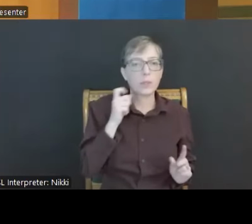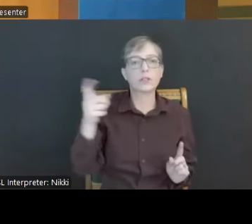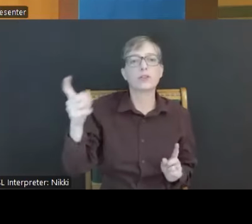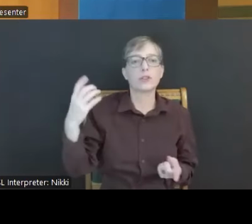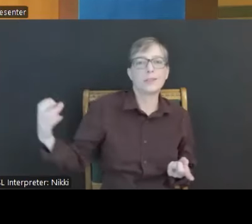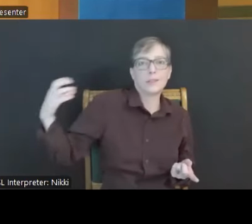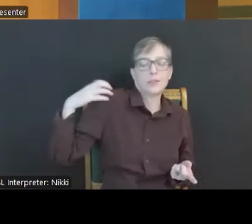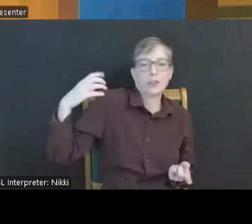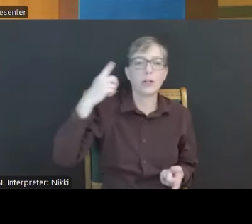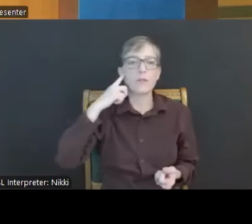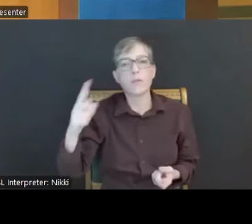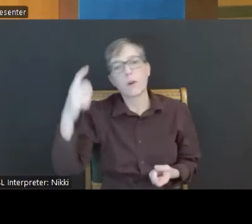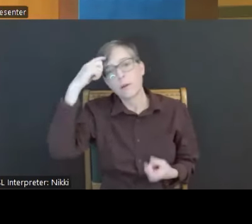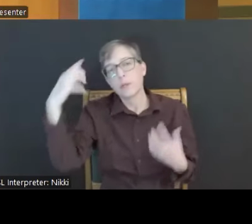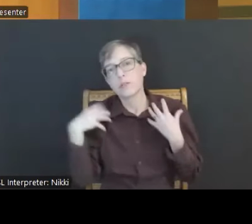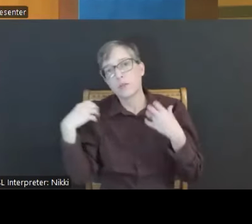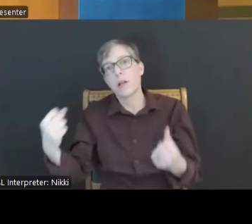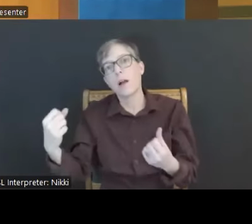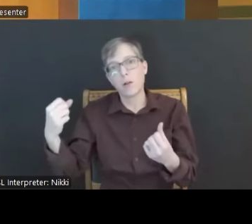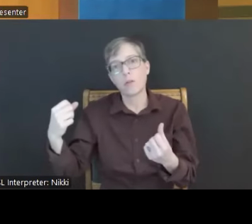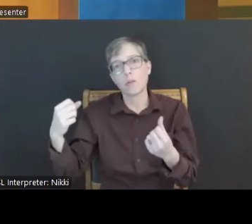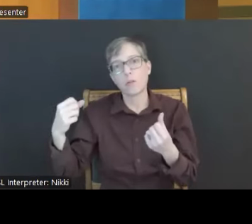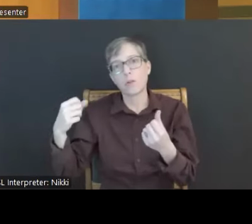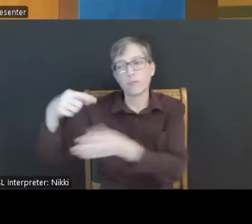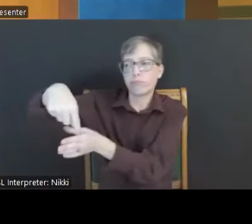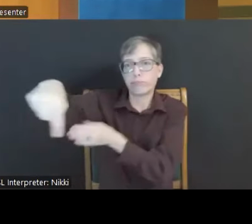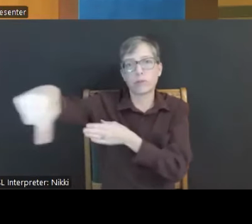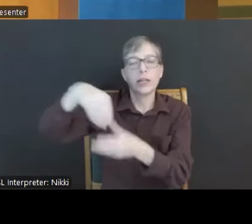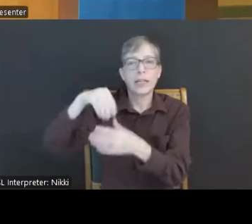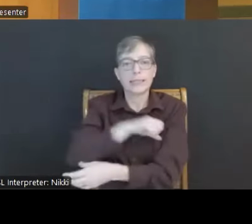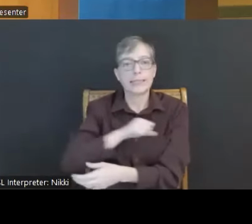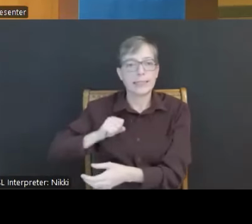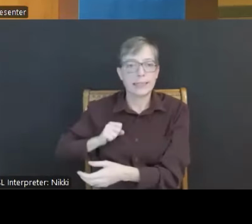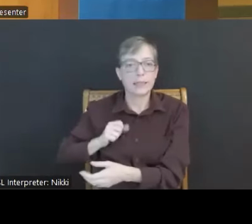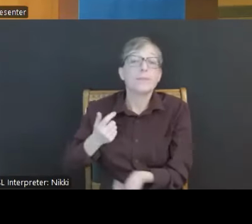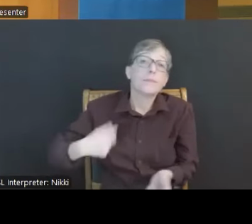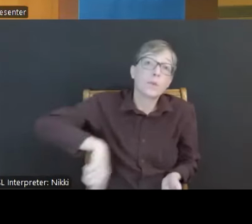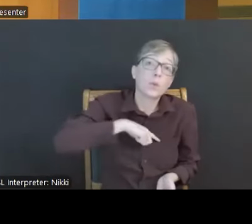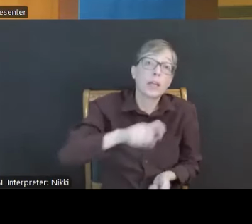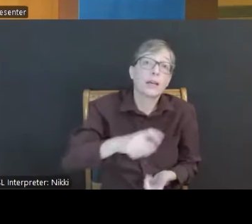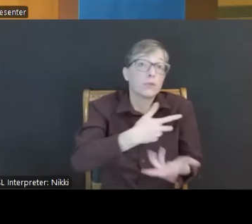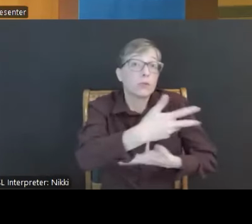Advocate who can help fight for our families and children I don't do the political debacle stuff